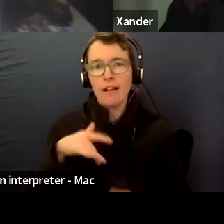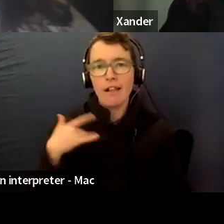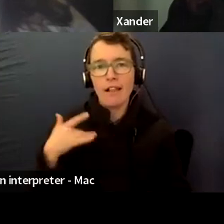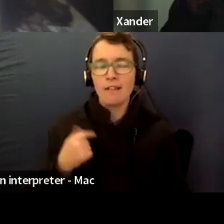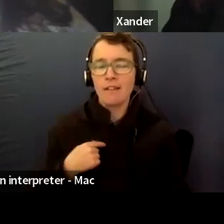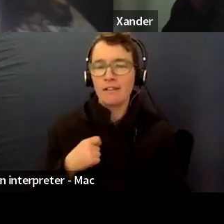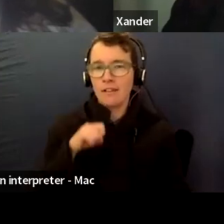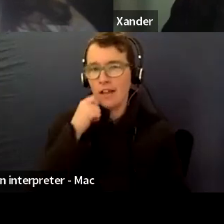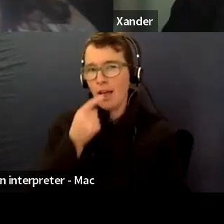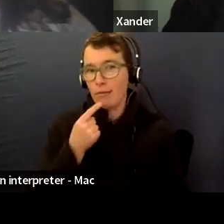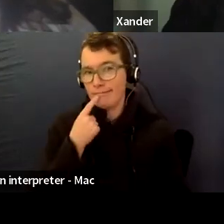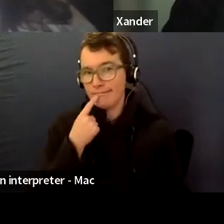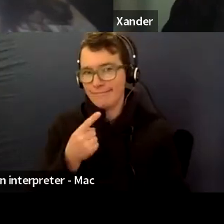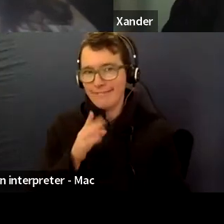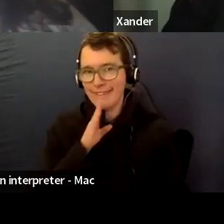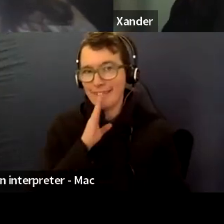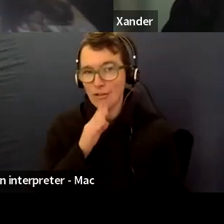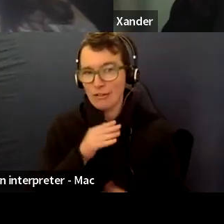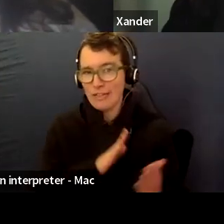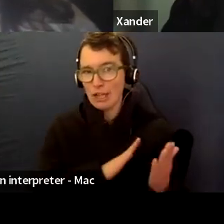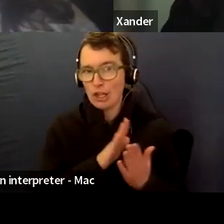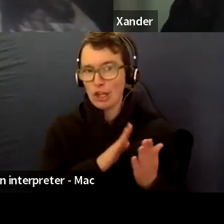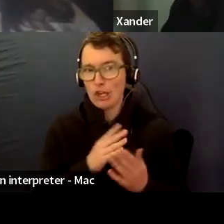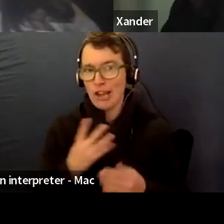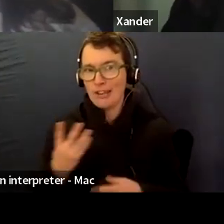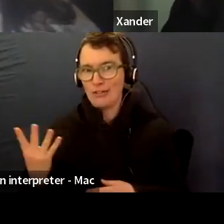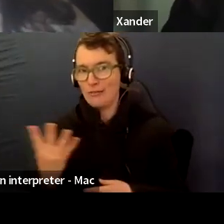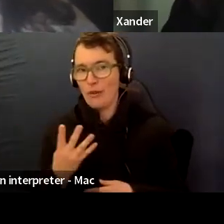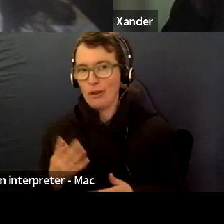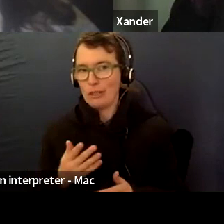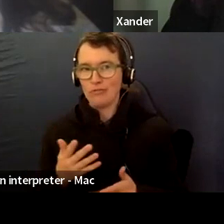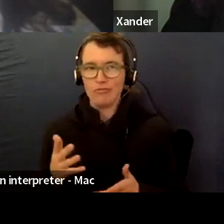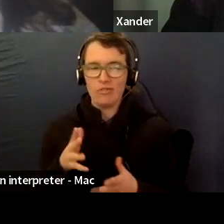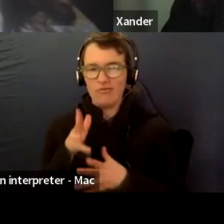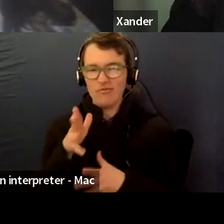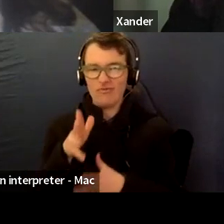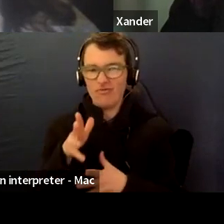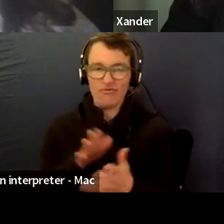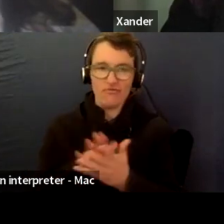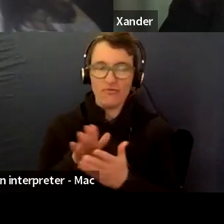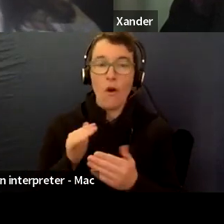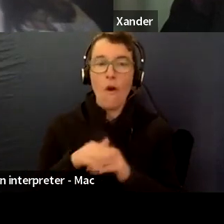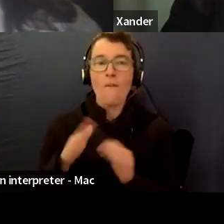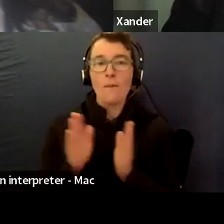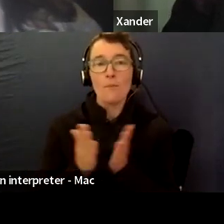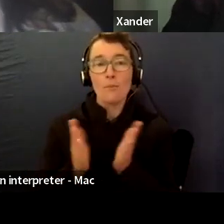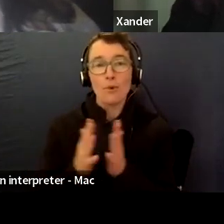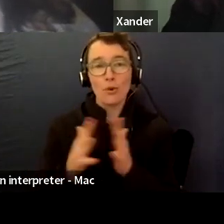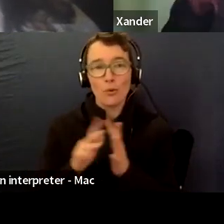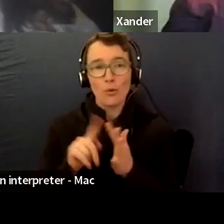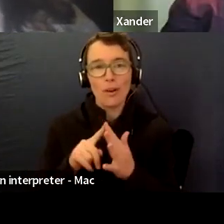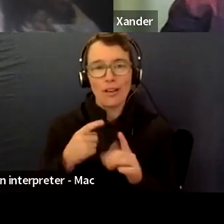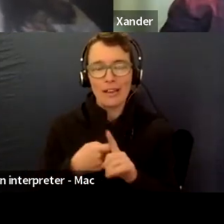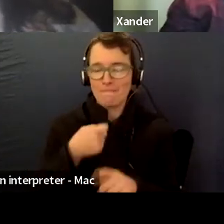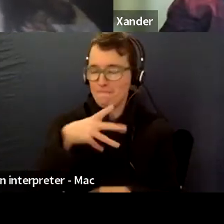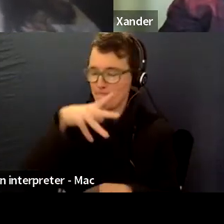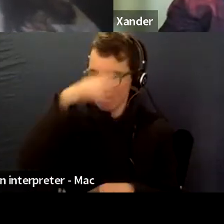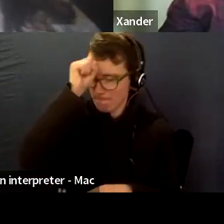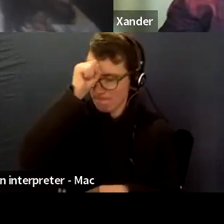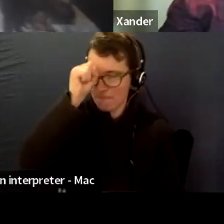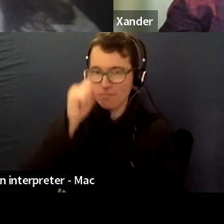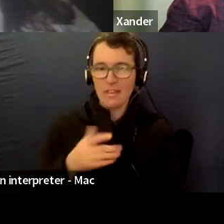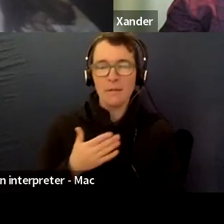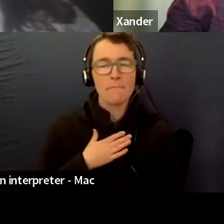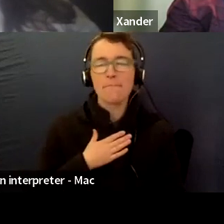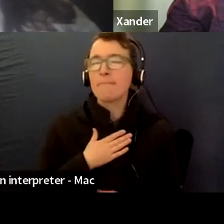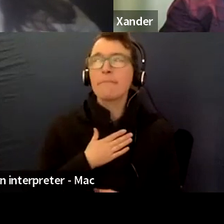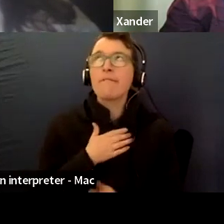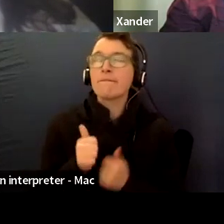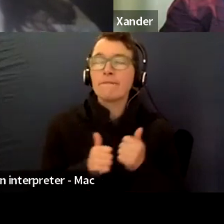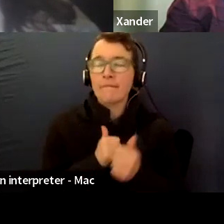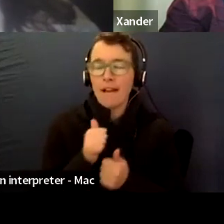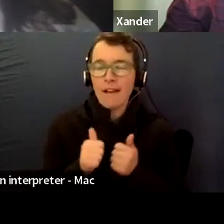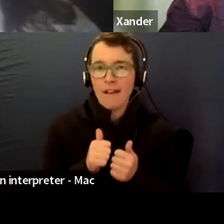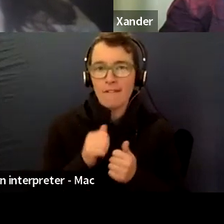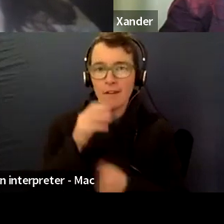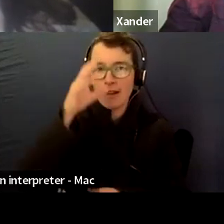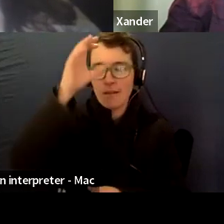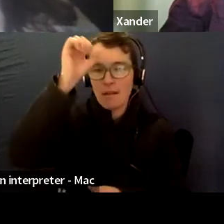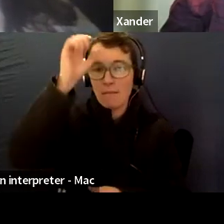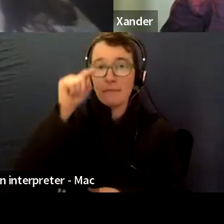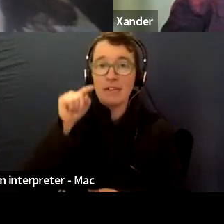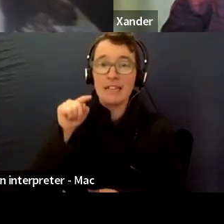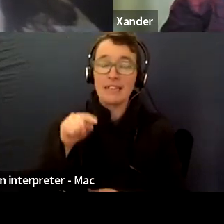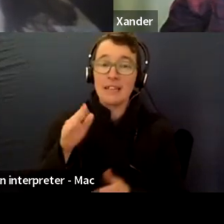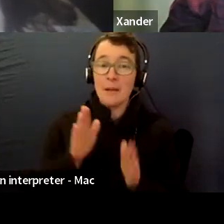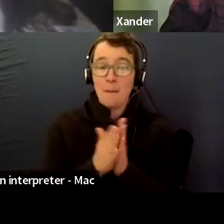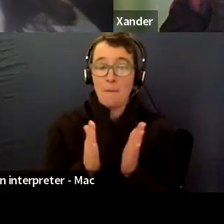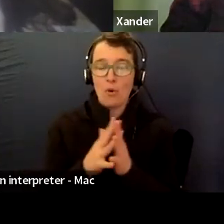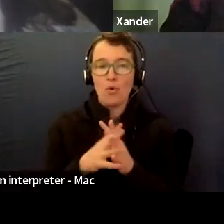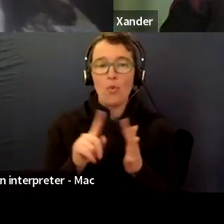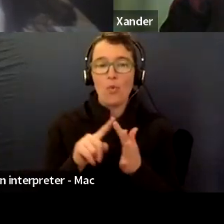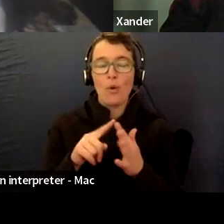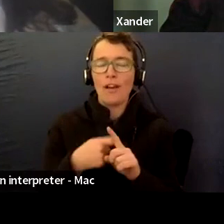just been talking nonstop about our experiences and memories of book week, and my fondest memory of being alongside my classmates. Remember this beautiful photo of life.